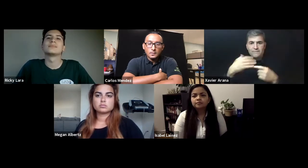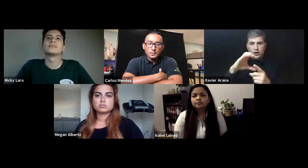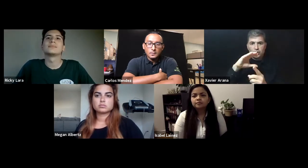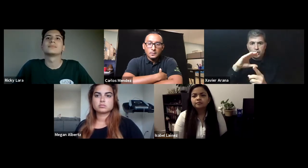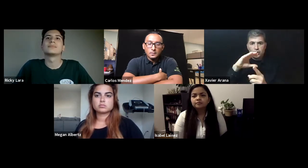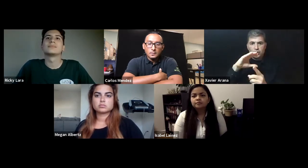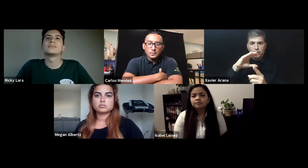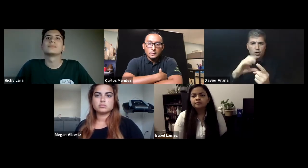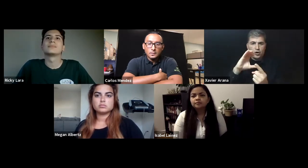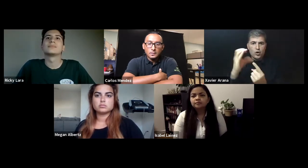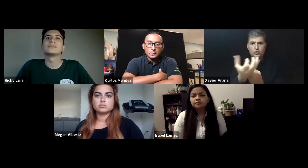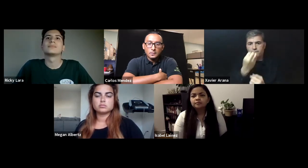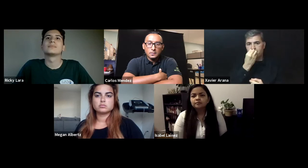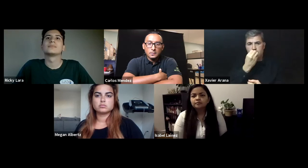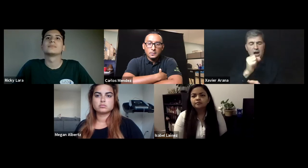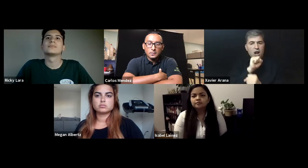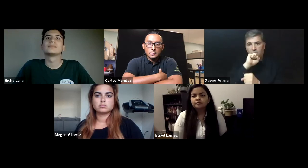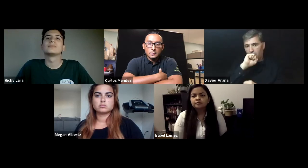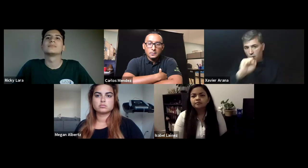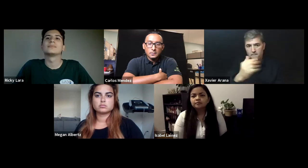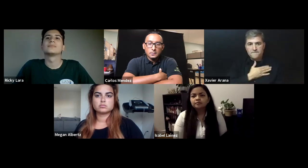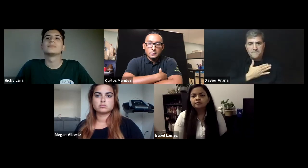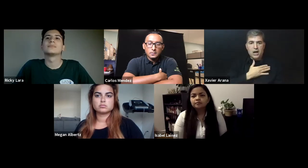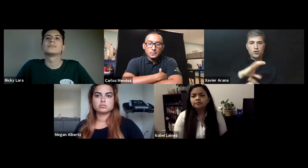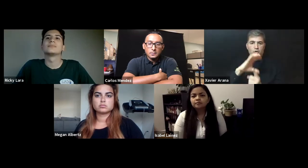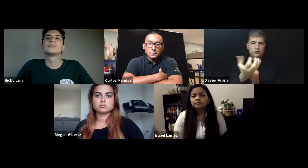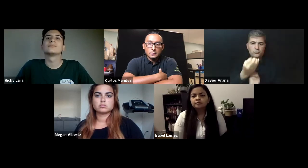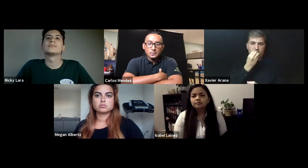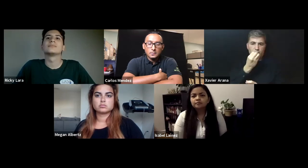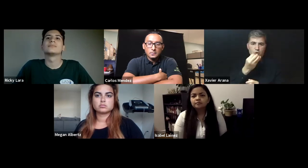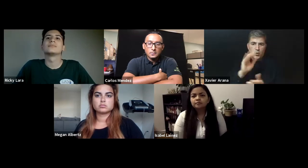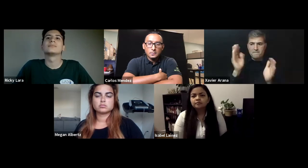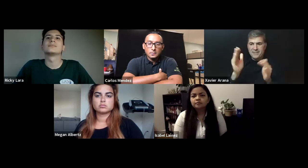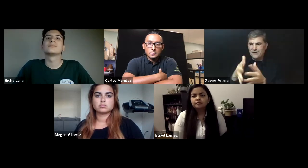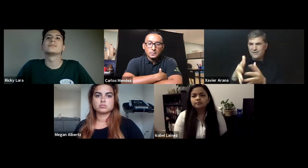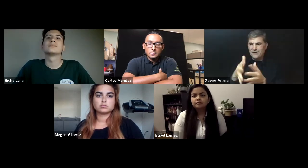Um, so it's really important to have that culture involved